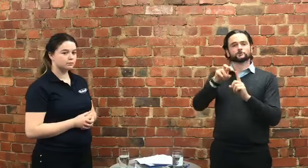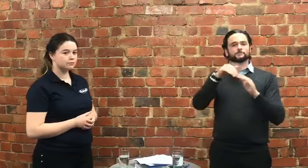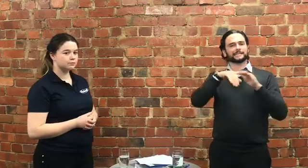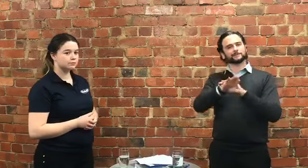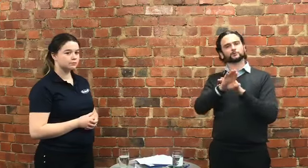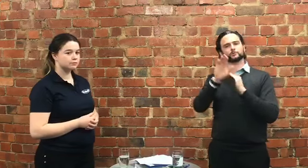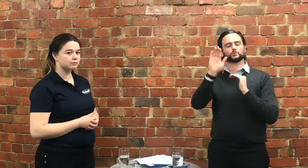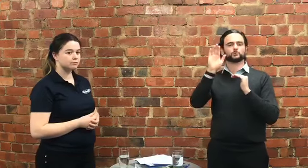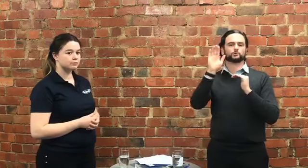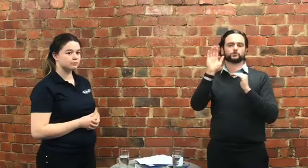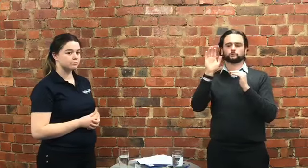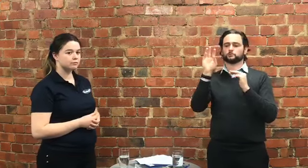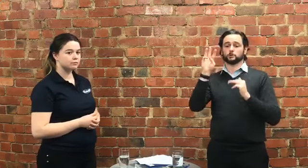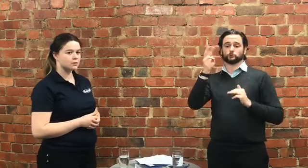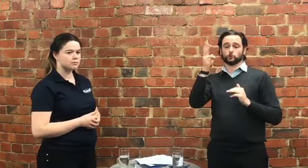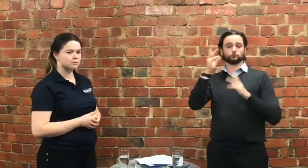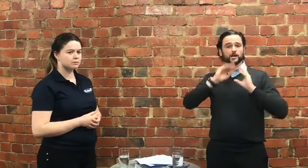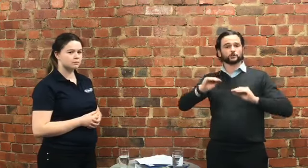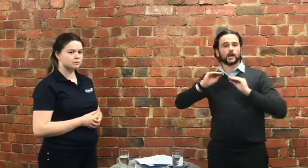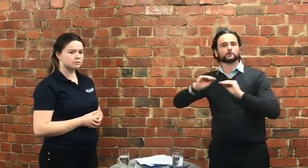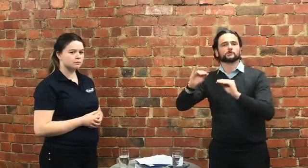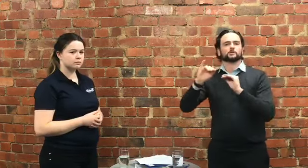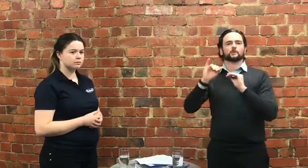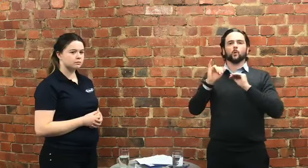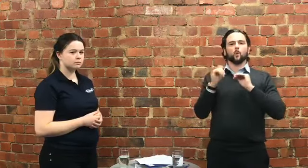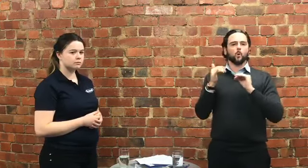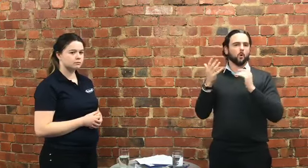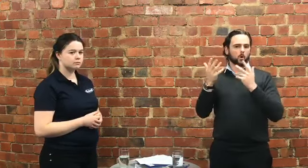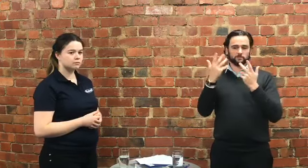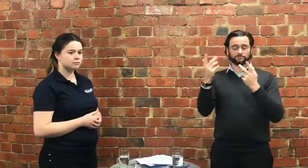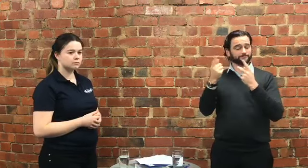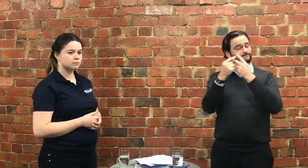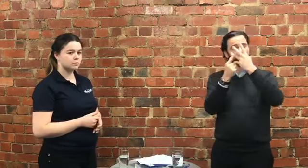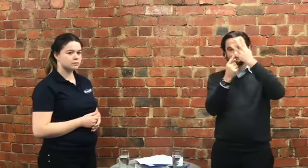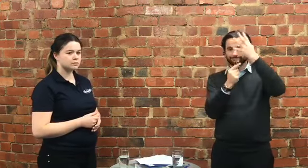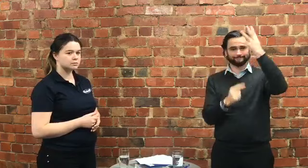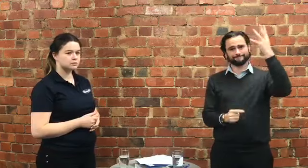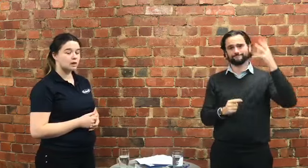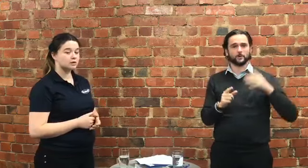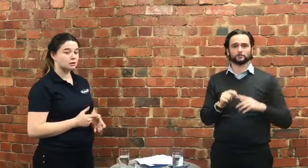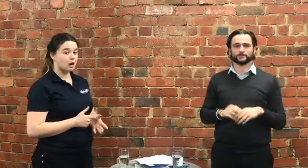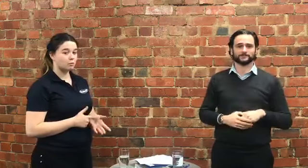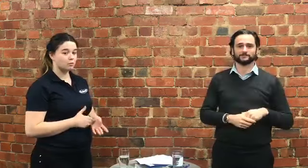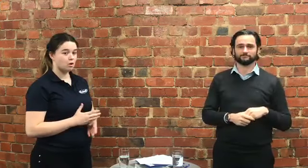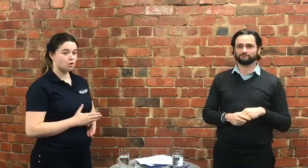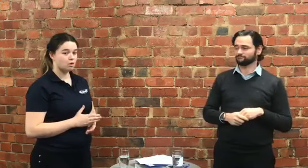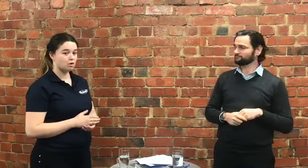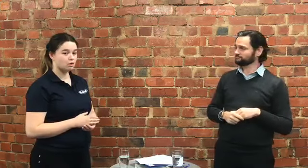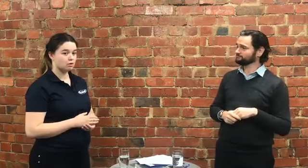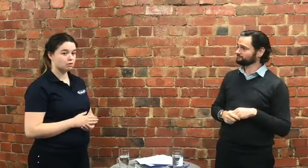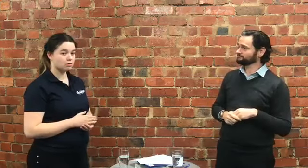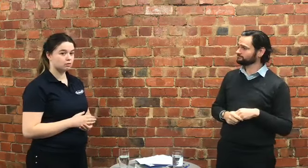for instance, or transition to tertiary education, or perhaps, well, a whole range of things.